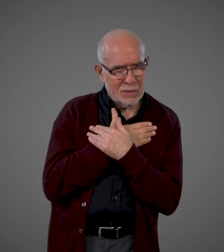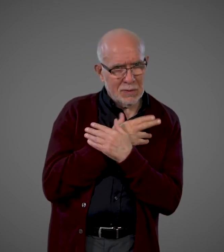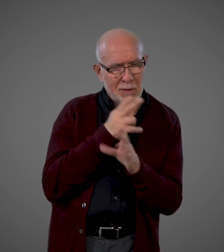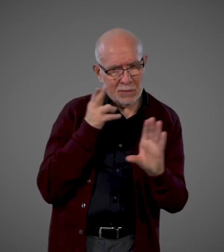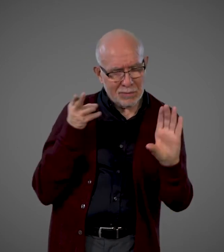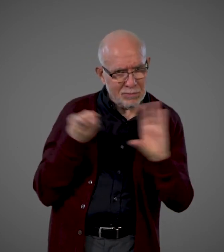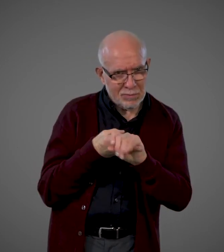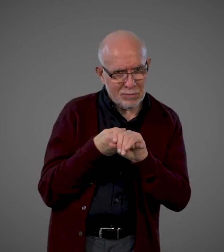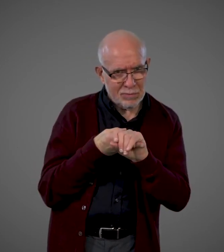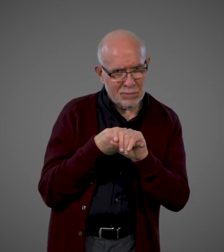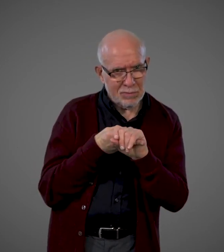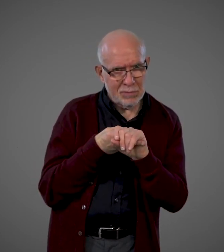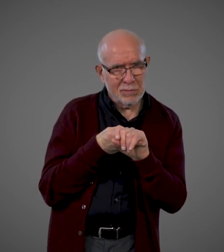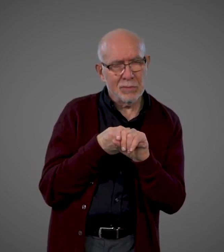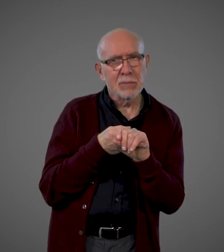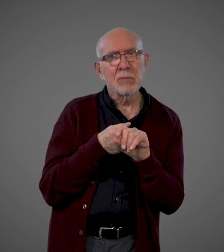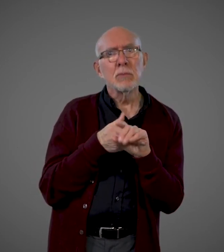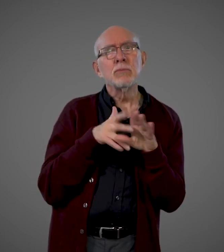just stay in bed and rest.